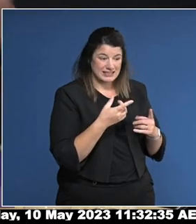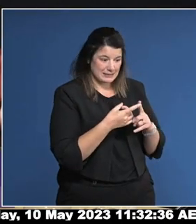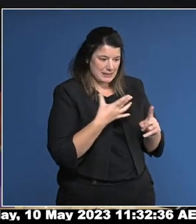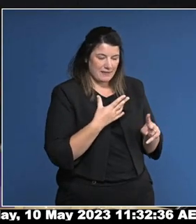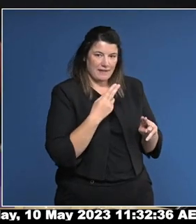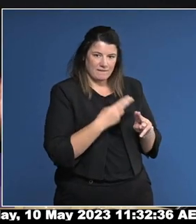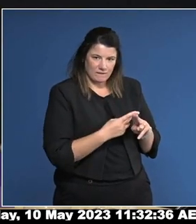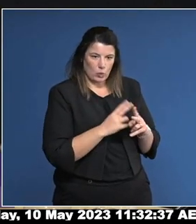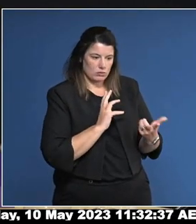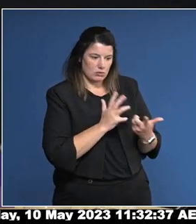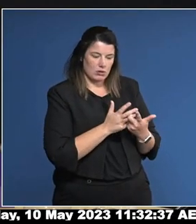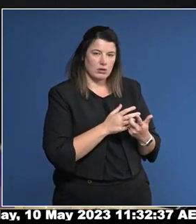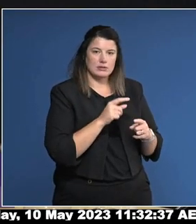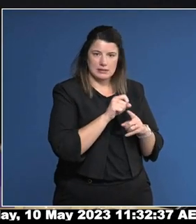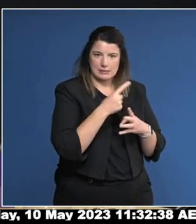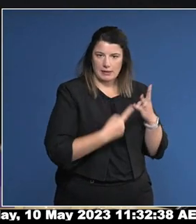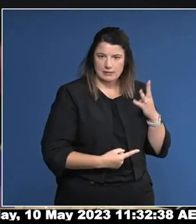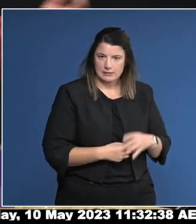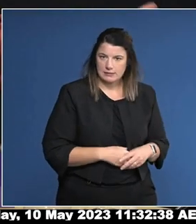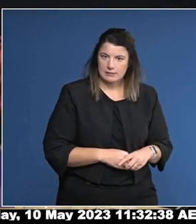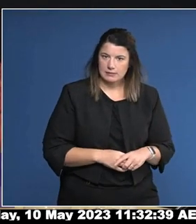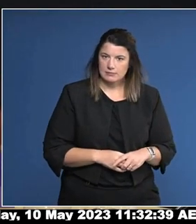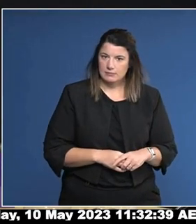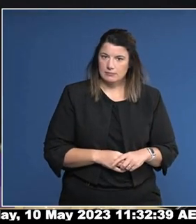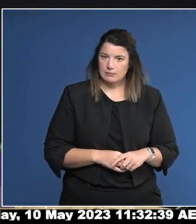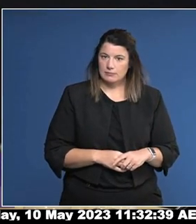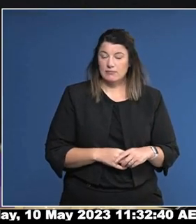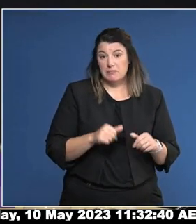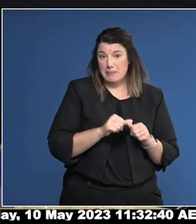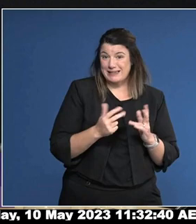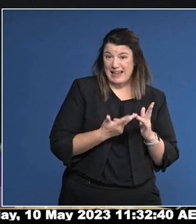to meet the needs of people with disability better than any other circumstance, perhaps.